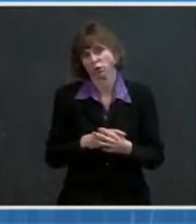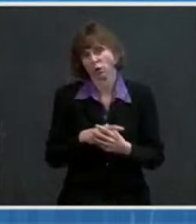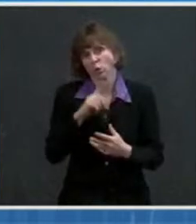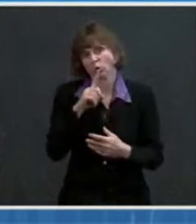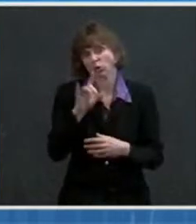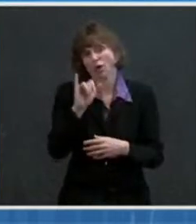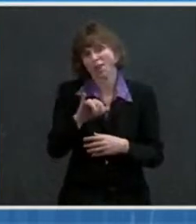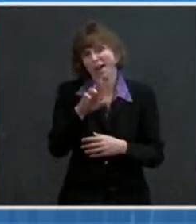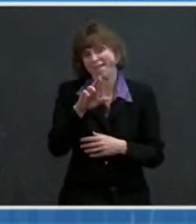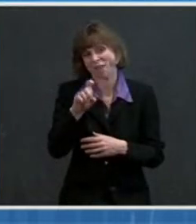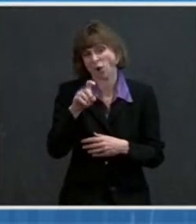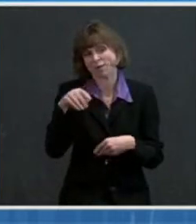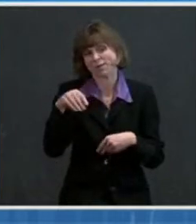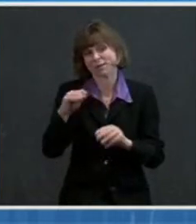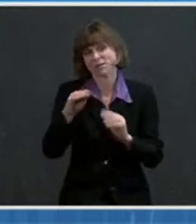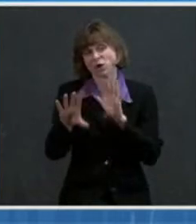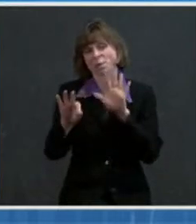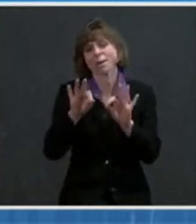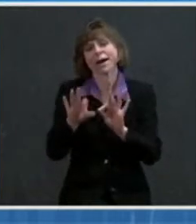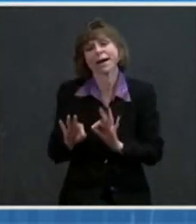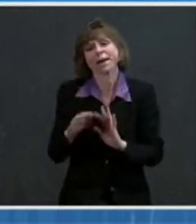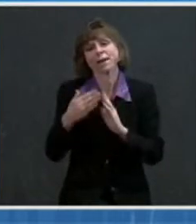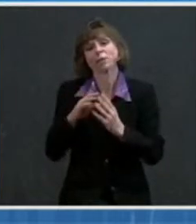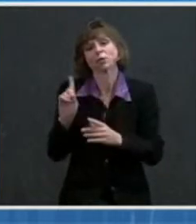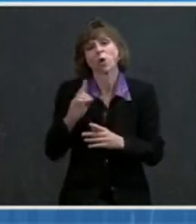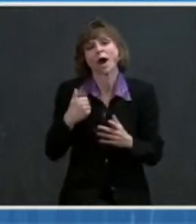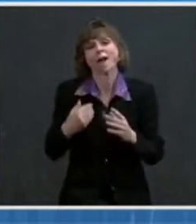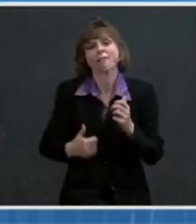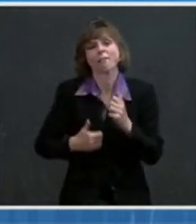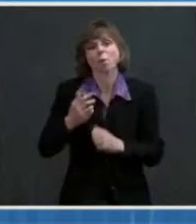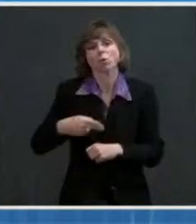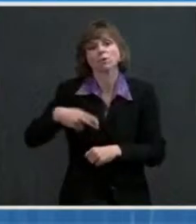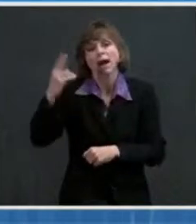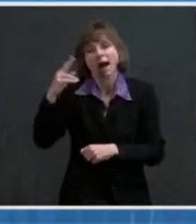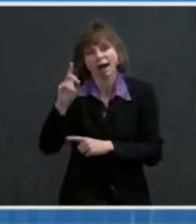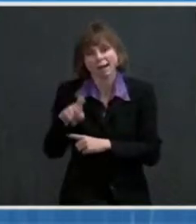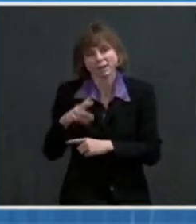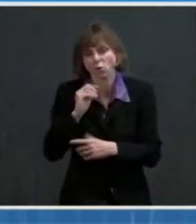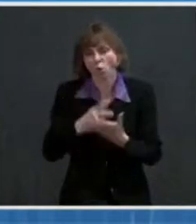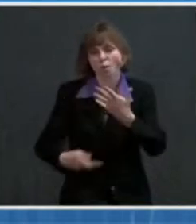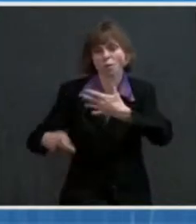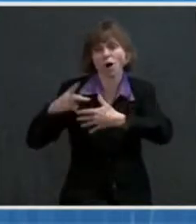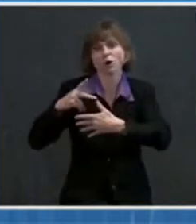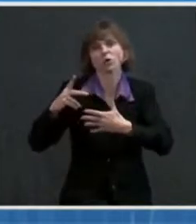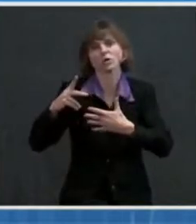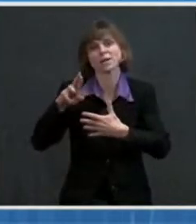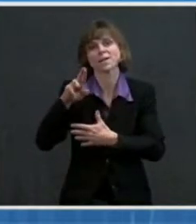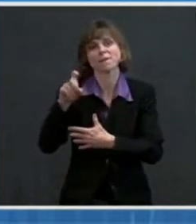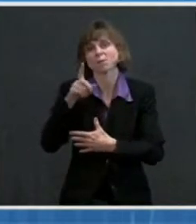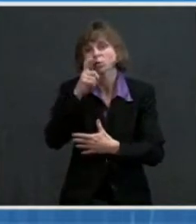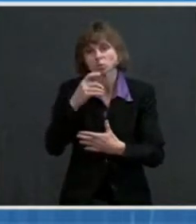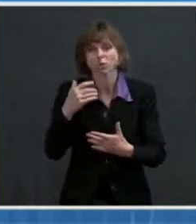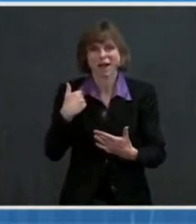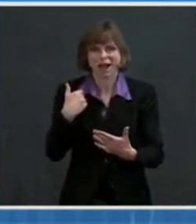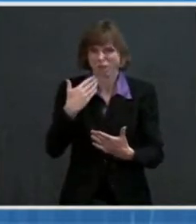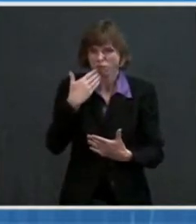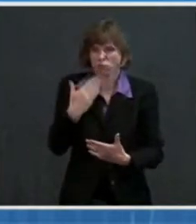SO WE'RE GOING TO PRESS TOWARDS THIS MARK TO ENSURE FARMLIES ARE SELECTING THE COMMUNITIES WITH THE GREATEST NEED AND WE'RE